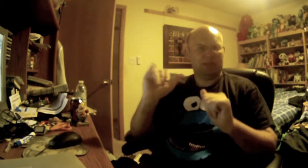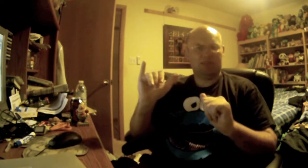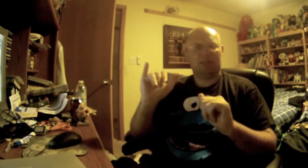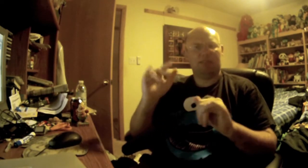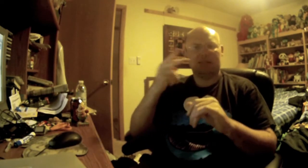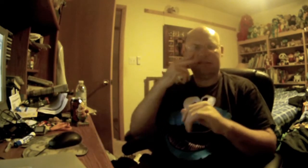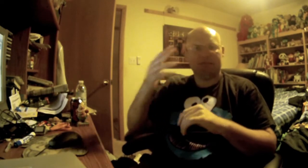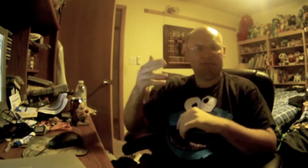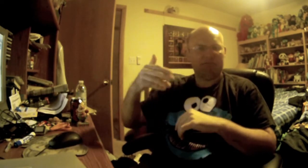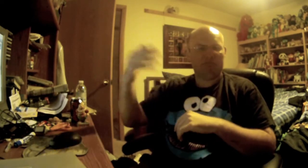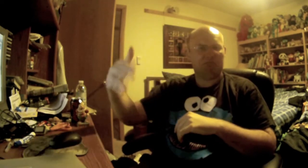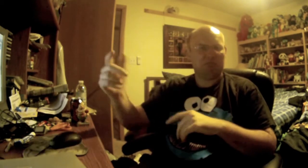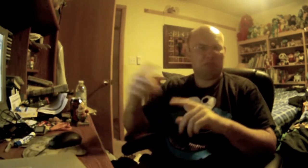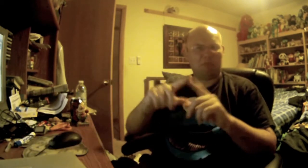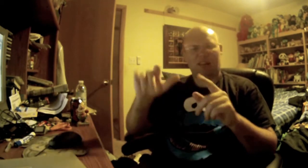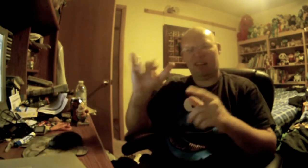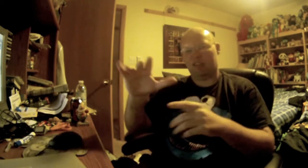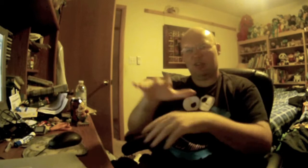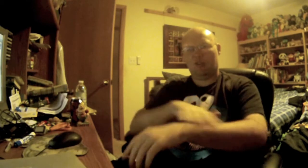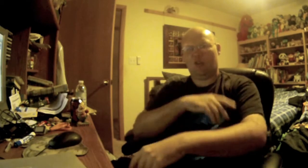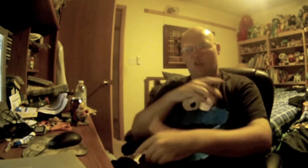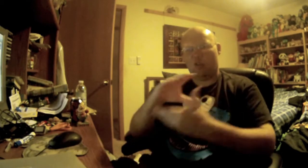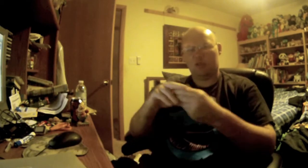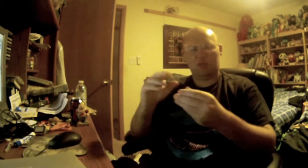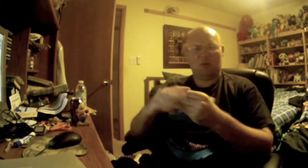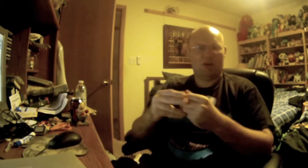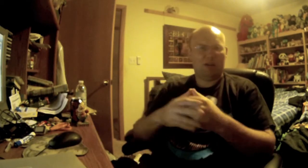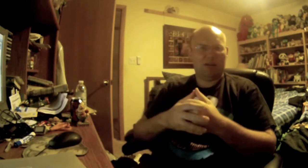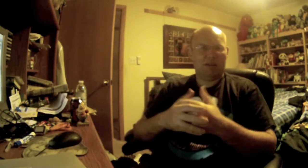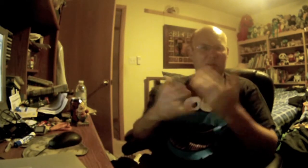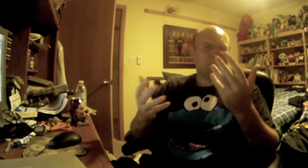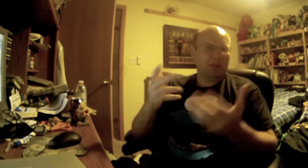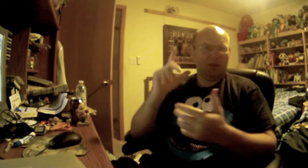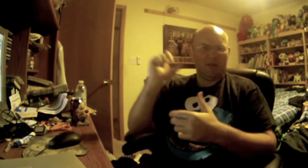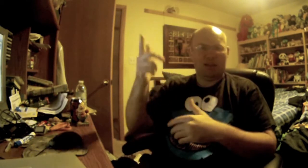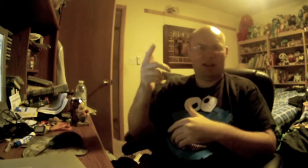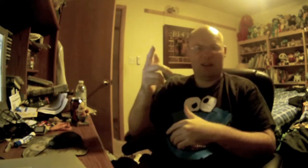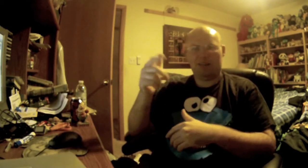I still stay in touch with my biological family from time to time. That's a long story.